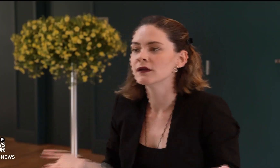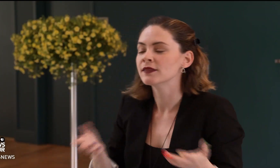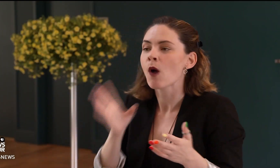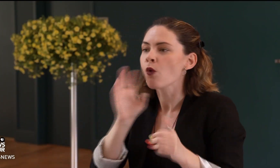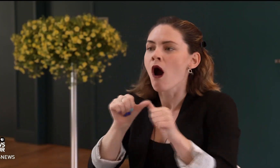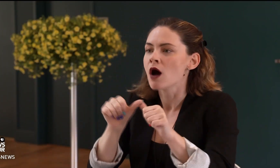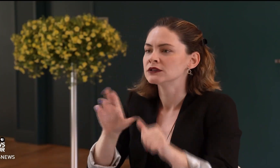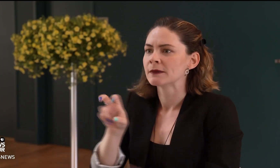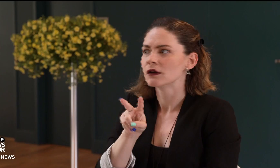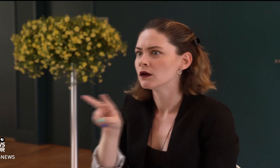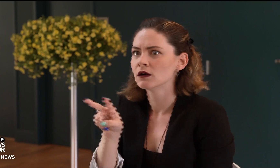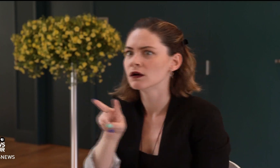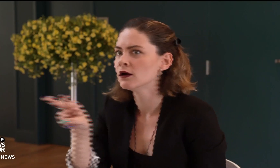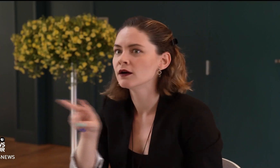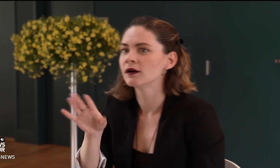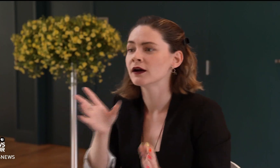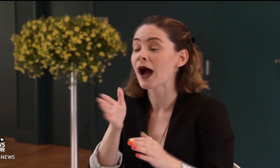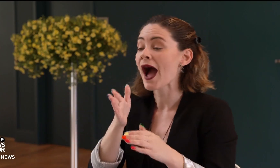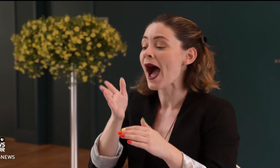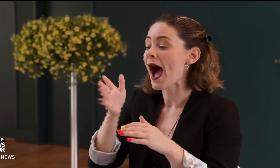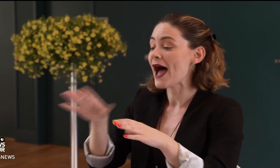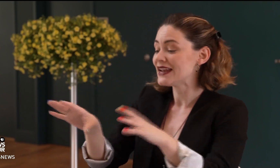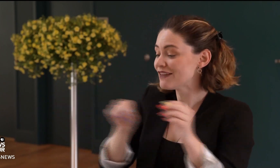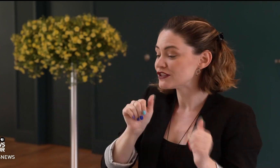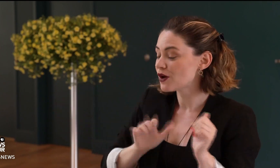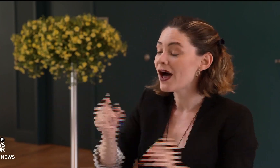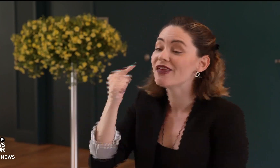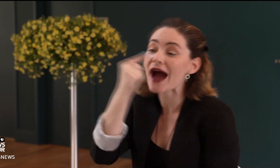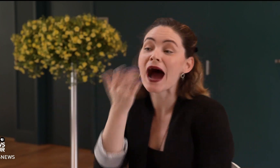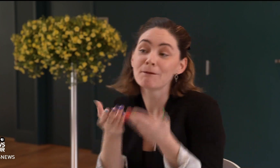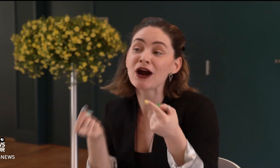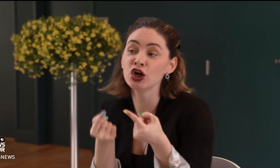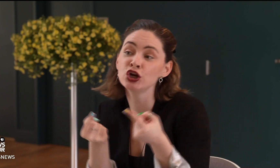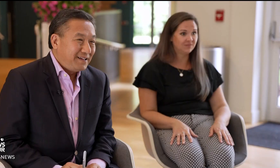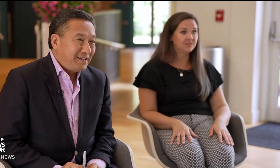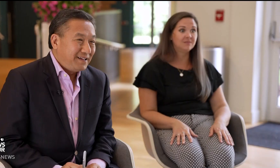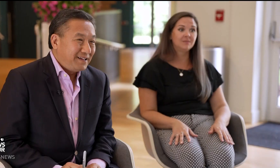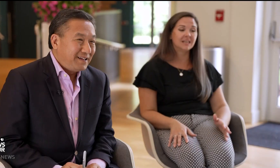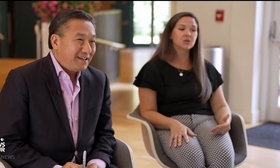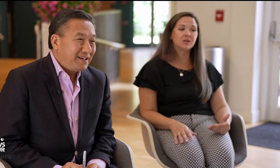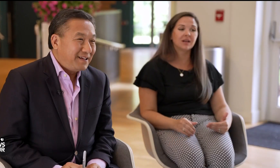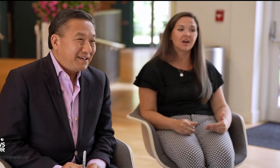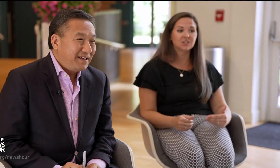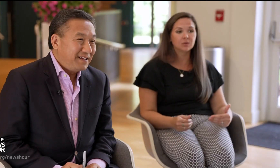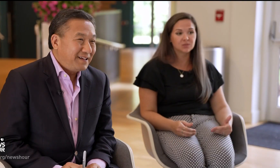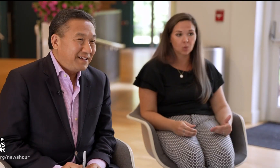may not know what's coming next, You're going to constantly have to be attuned and your eyes. It's going to be a lot to absorb right.